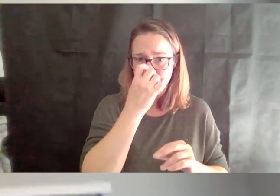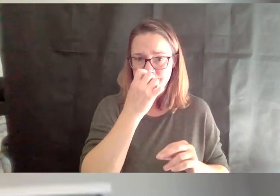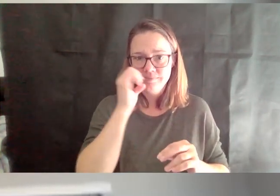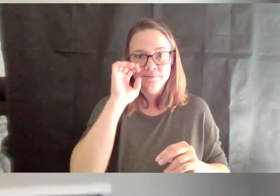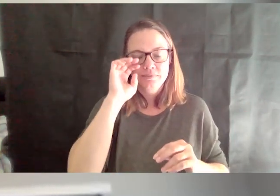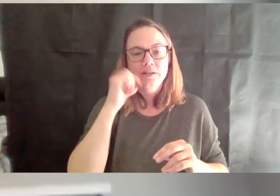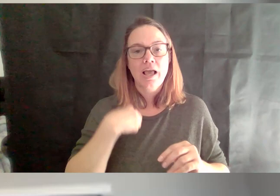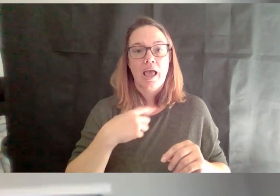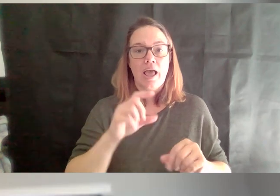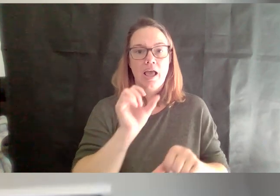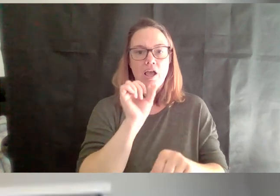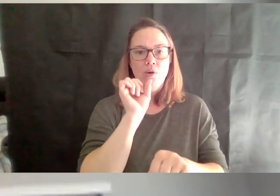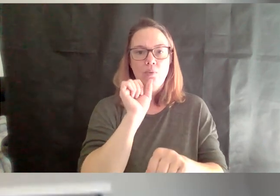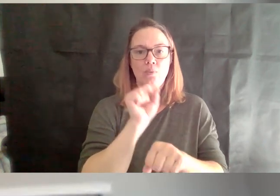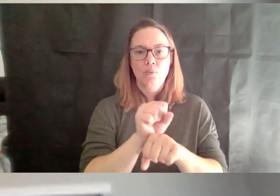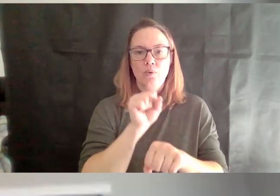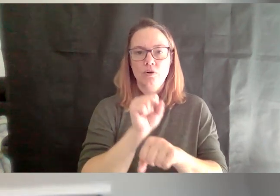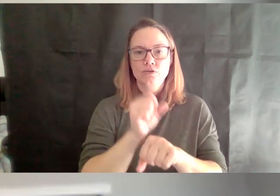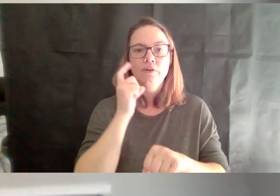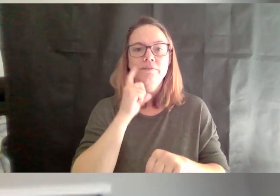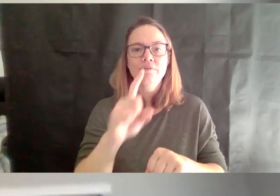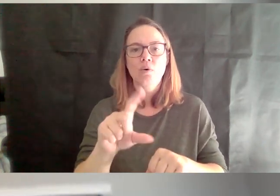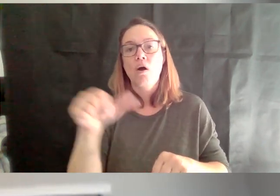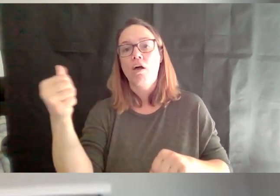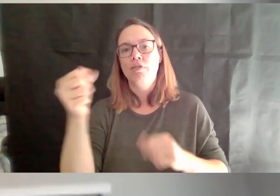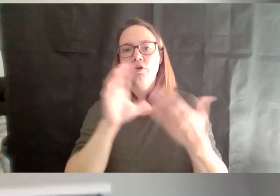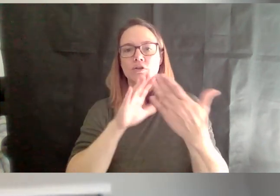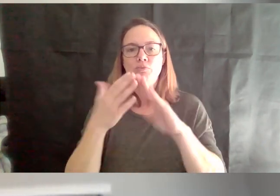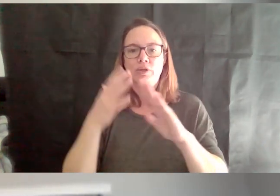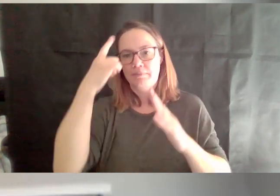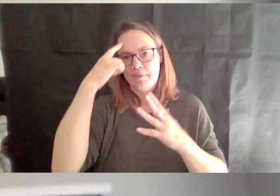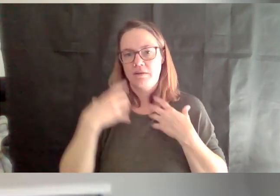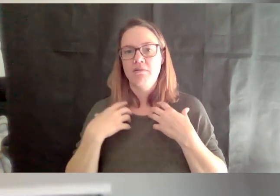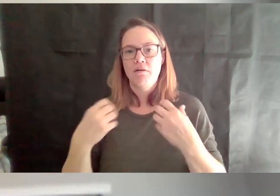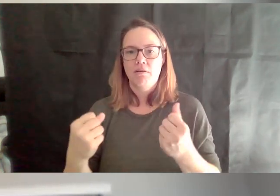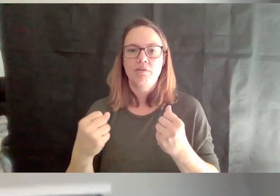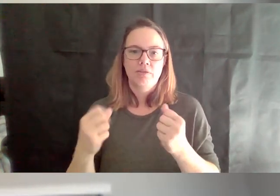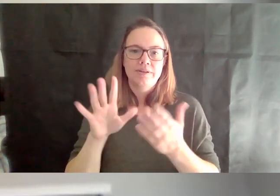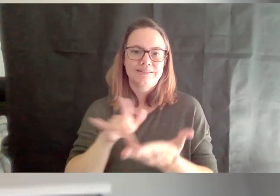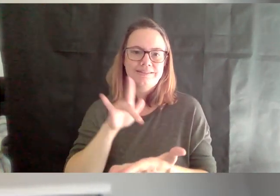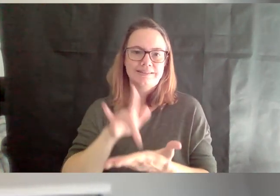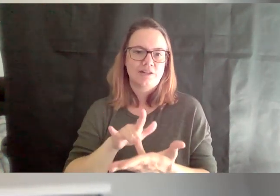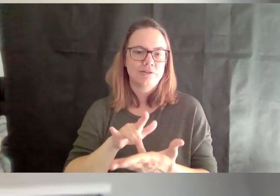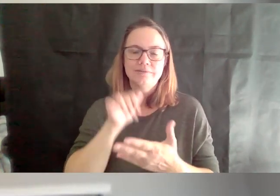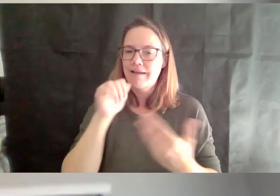Because I worked for a prior community mental health center and they did not have a payee program.